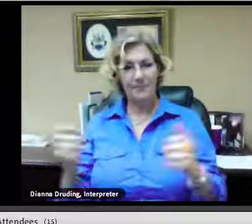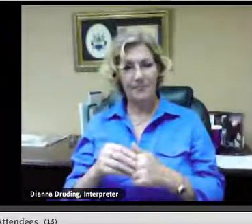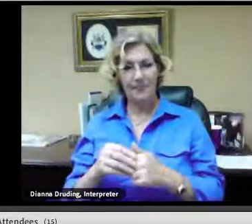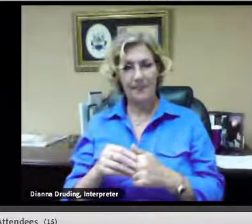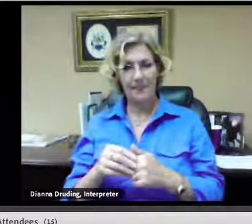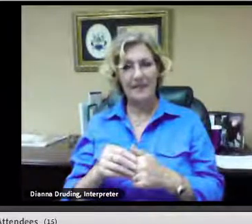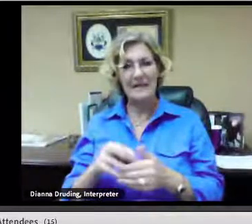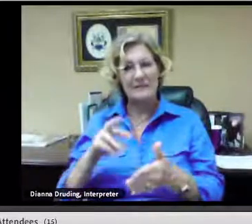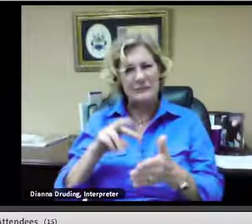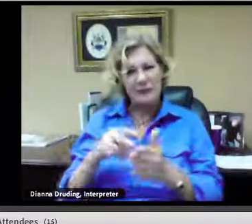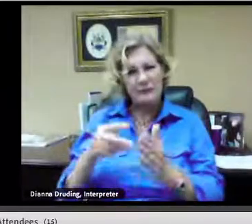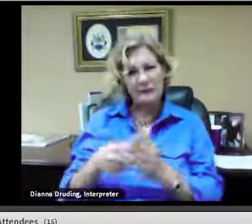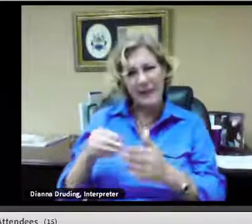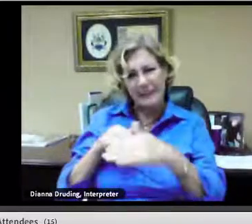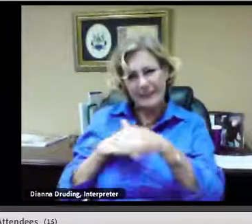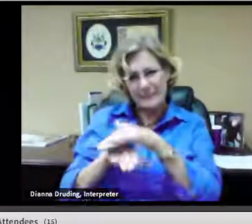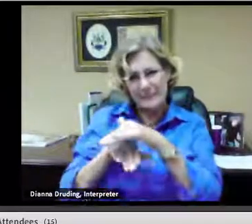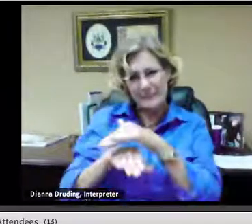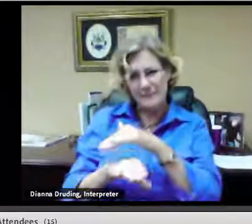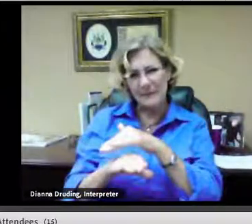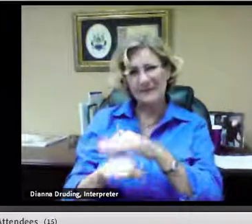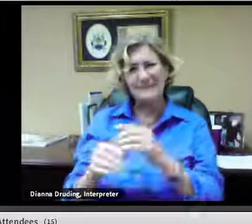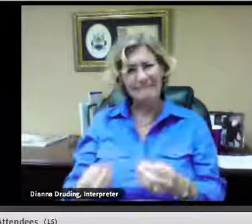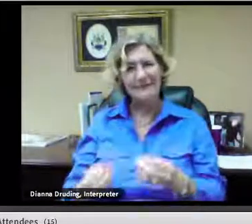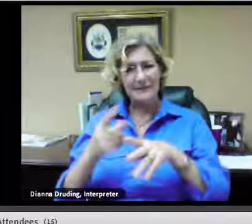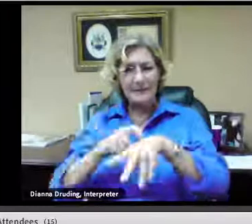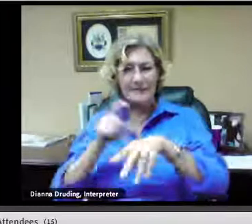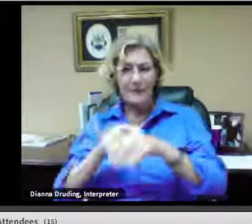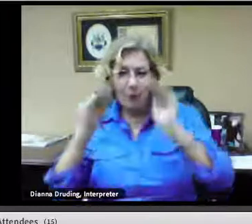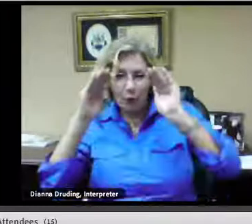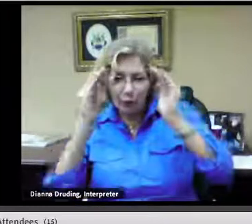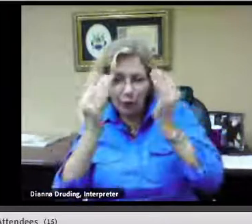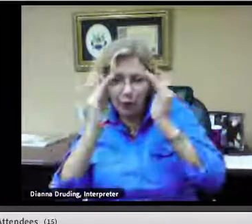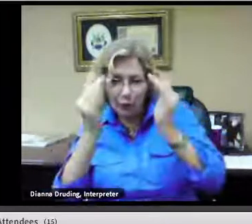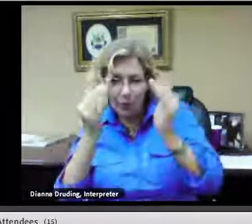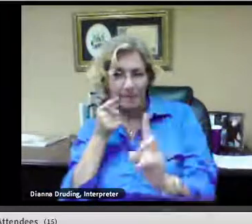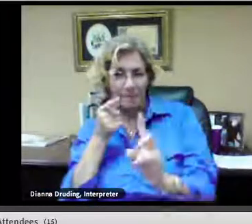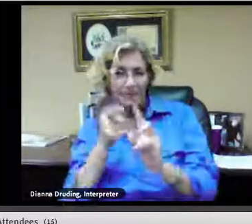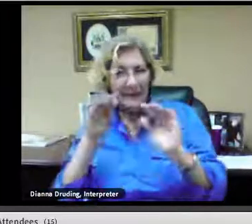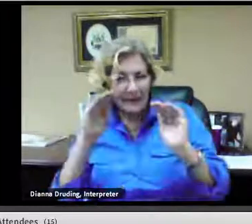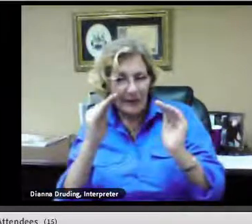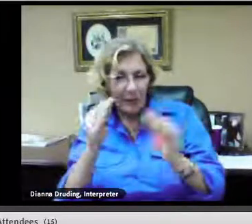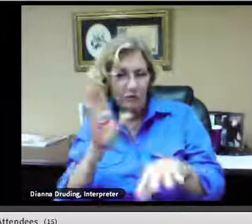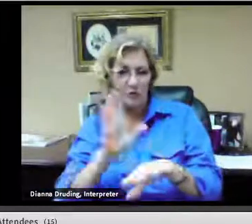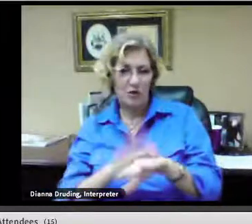we tend to be focused on or at least mainly focused on how our patrons physically view